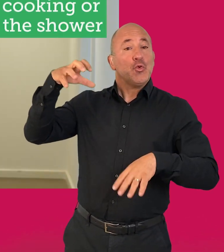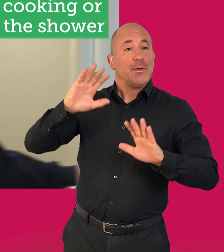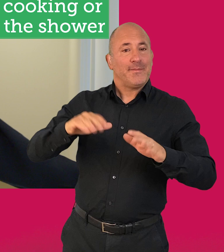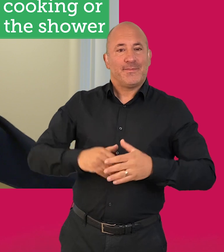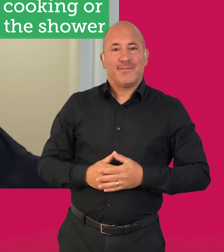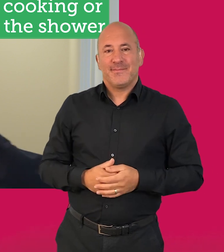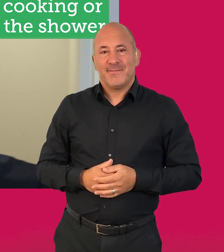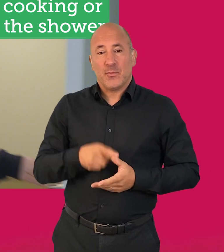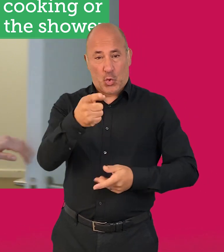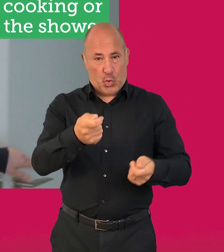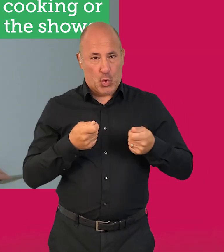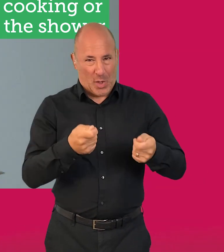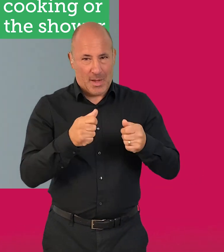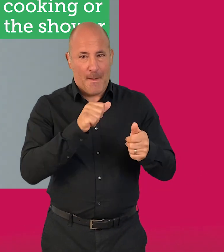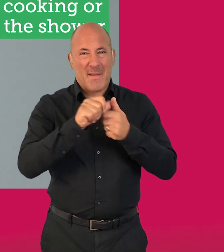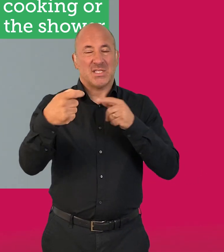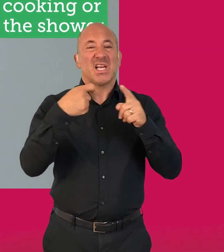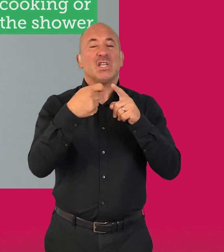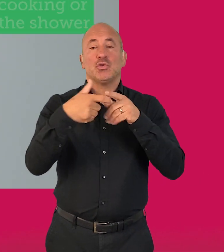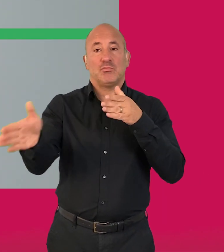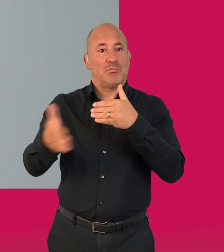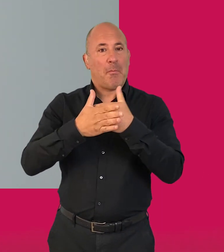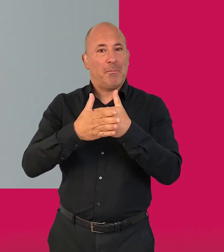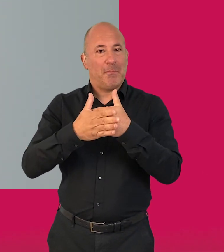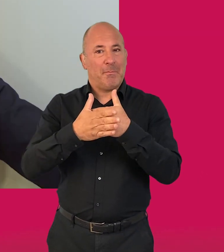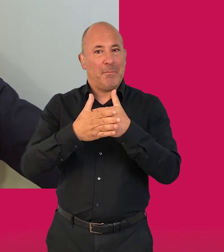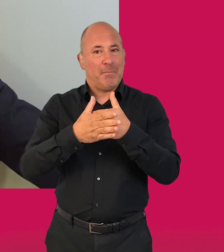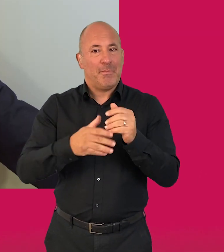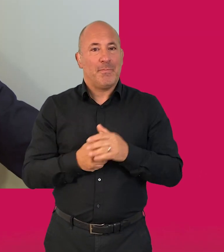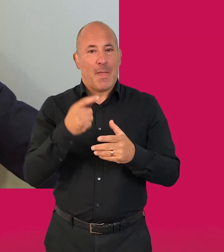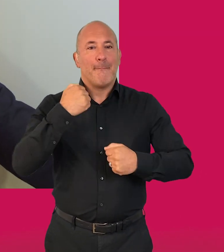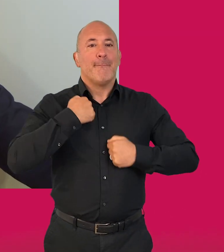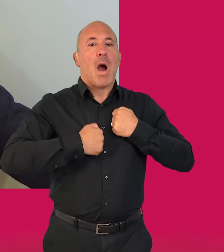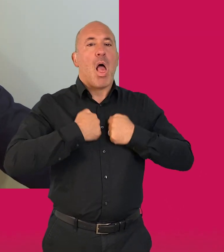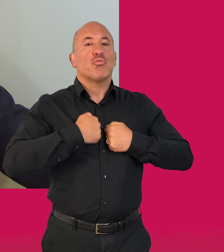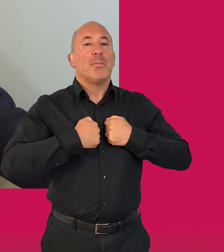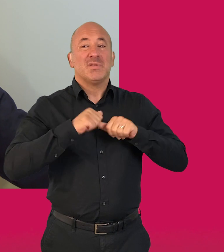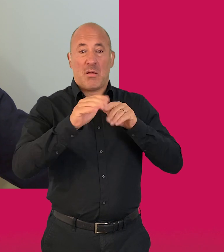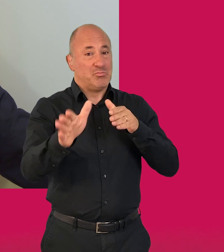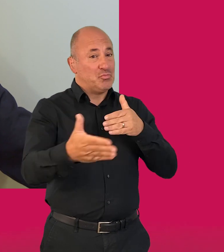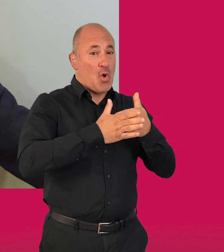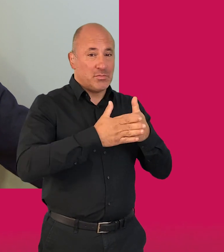When you're cooking, it's best to keep the door shut. And do the same in the bathroom because these are the rooms